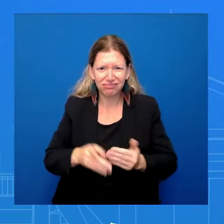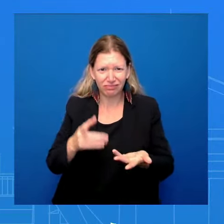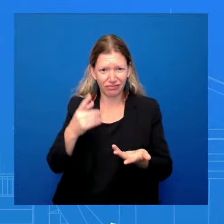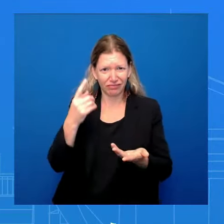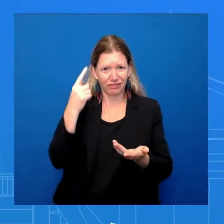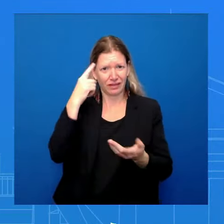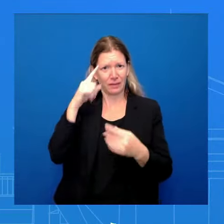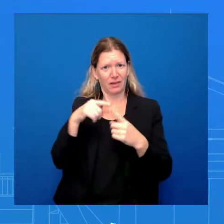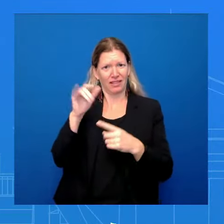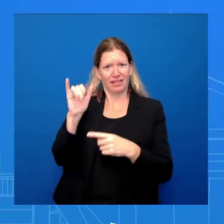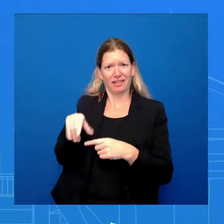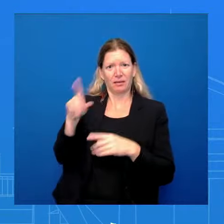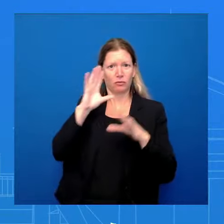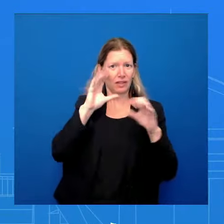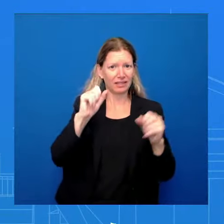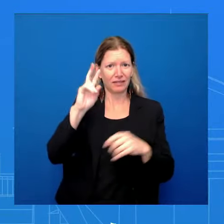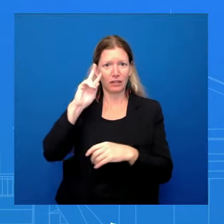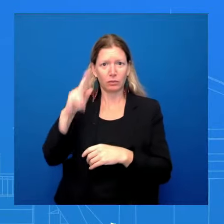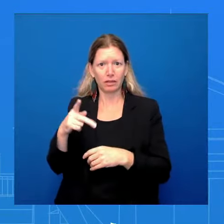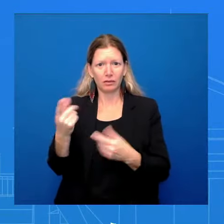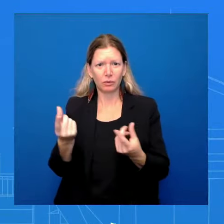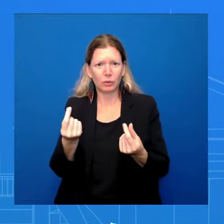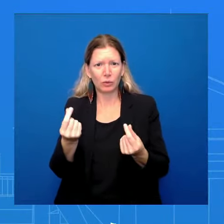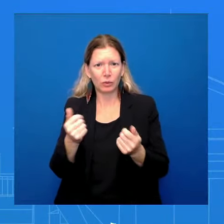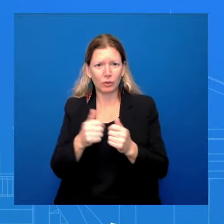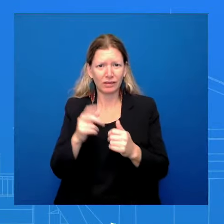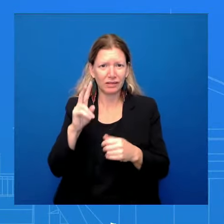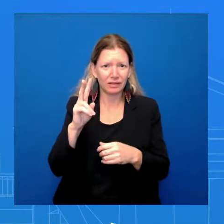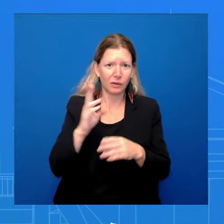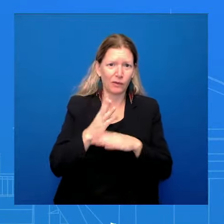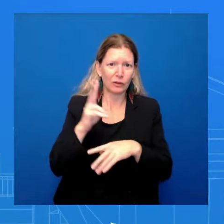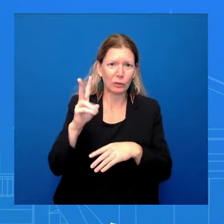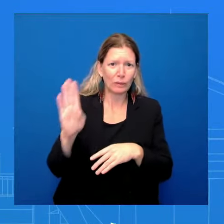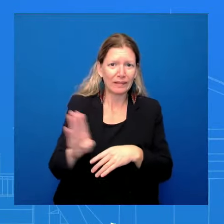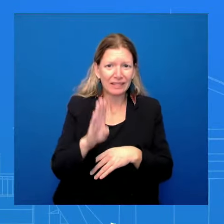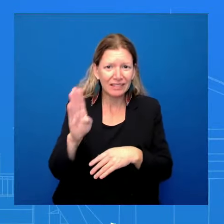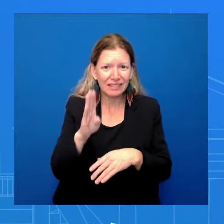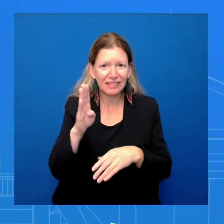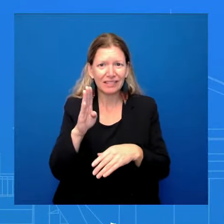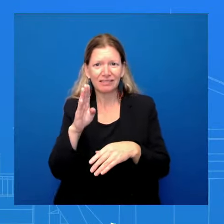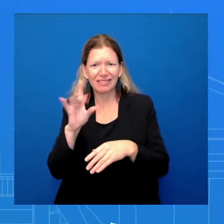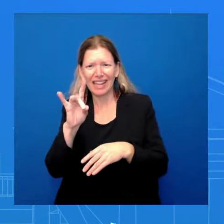more than any other -- any other ticket in history. In history. And they did that in 2020.